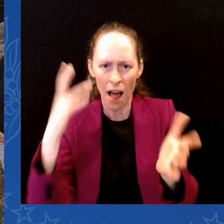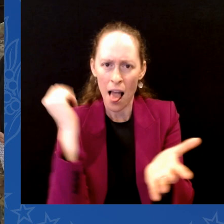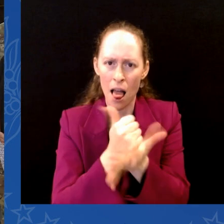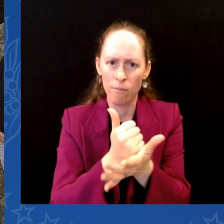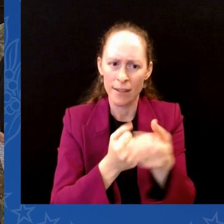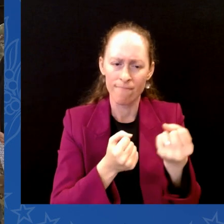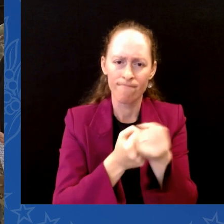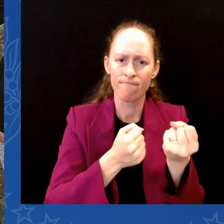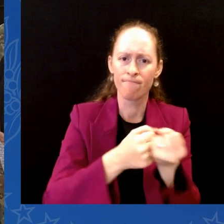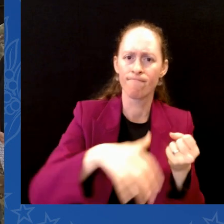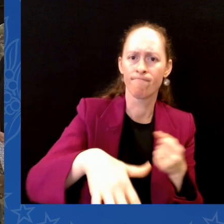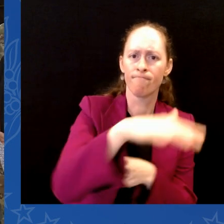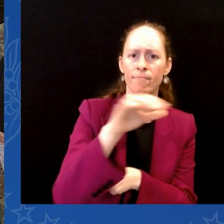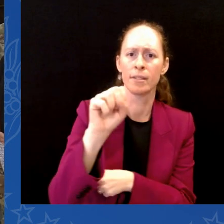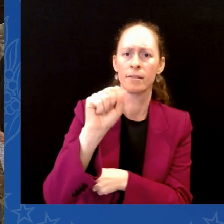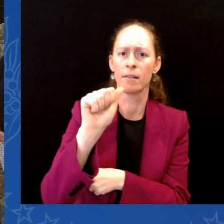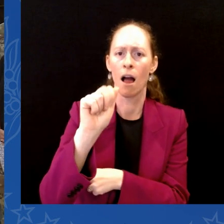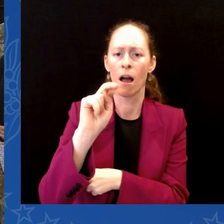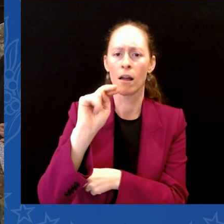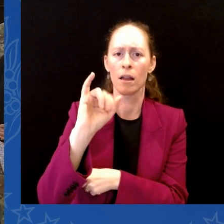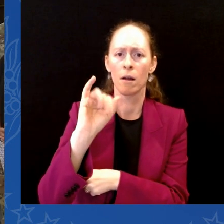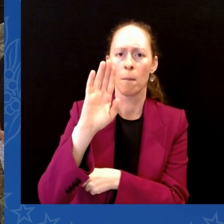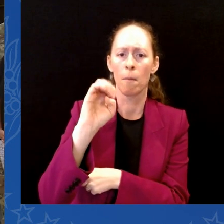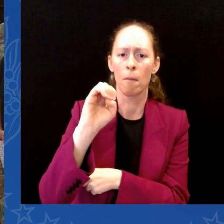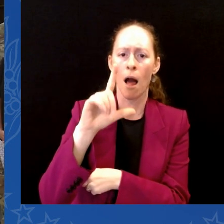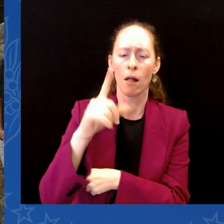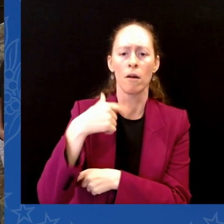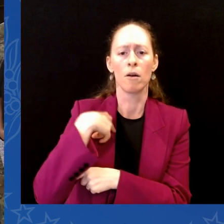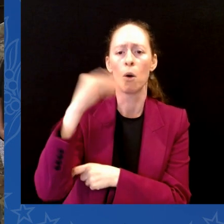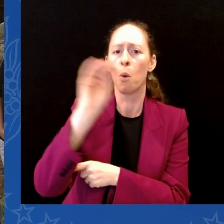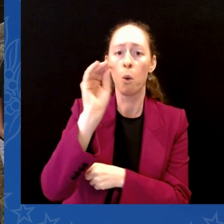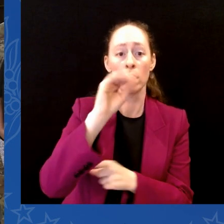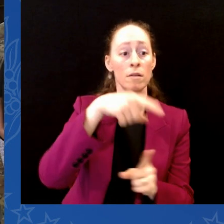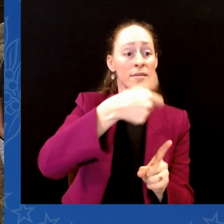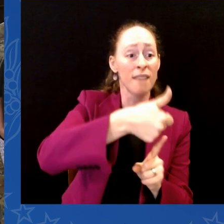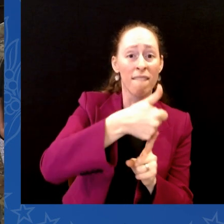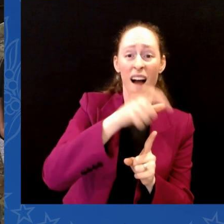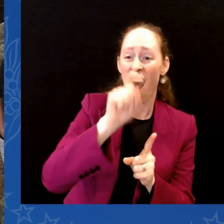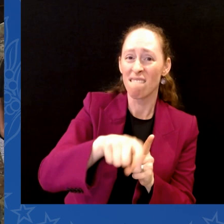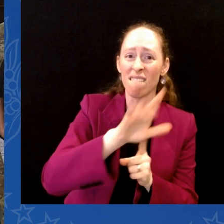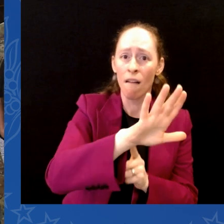or the state. They're there and they are going to be effectuating those operations. And so major,